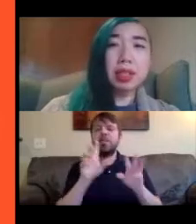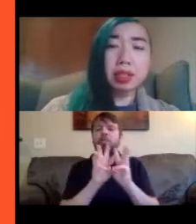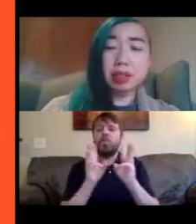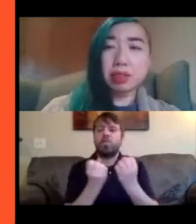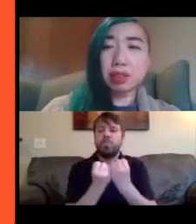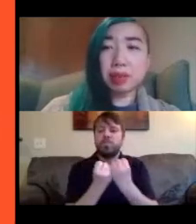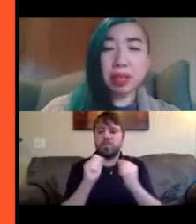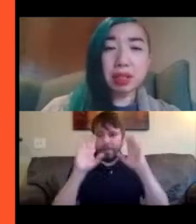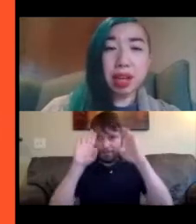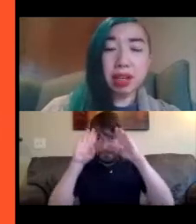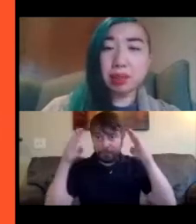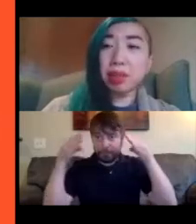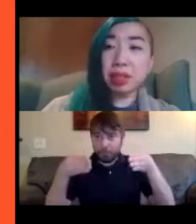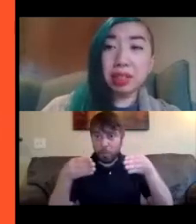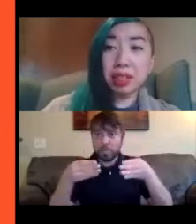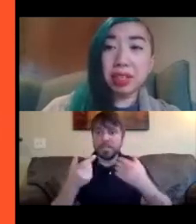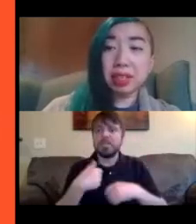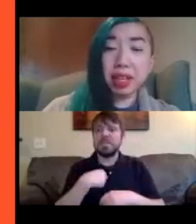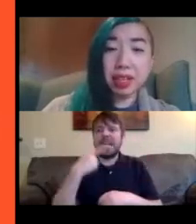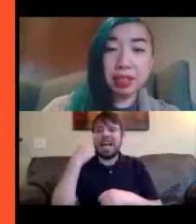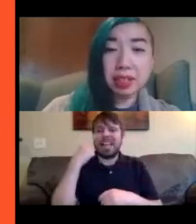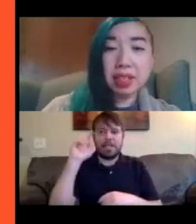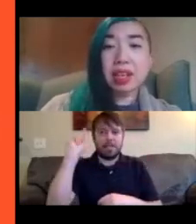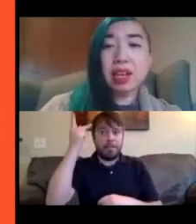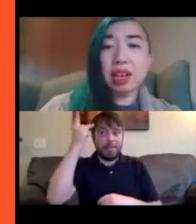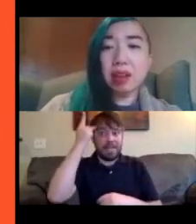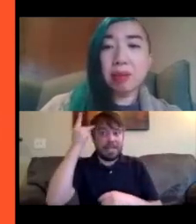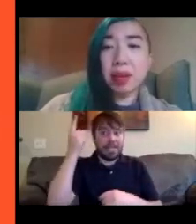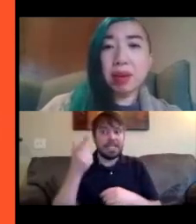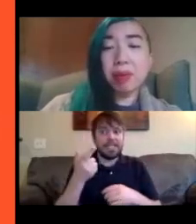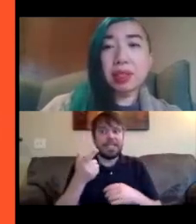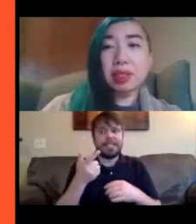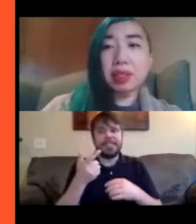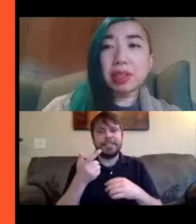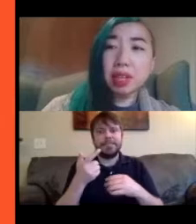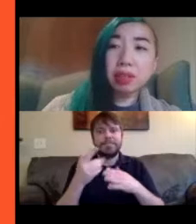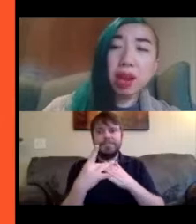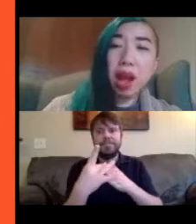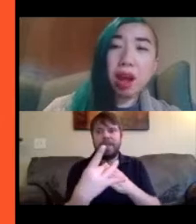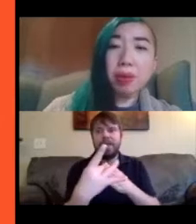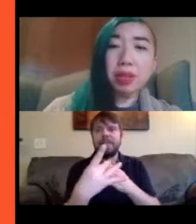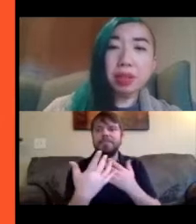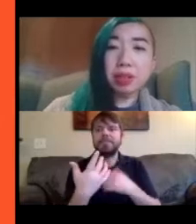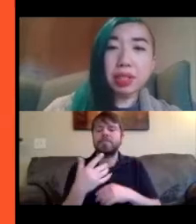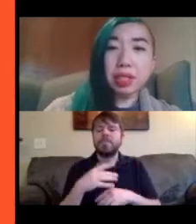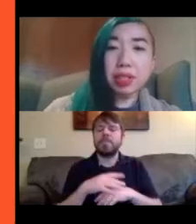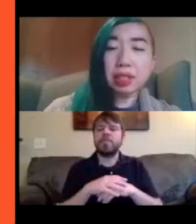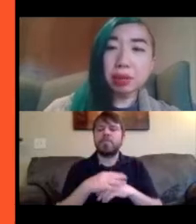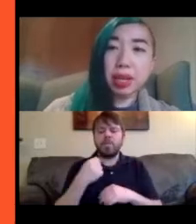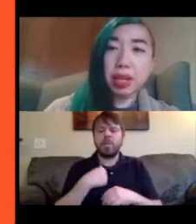is something that is politically laden, and I want us to think through how we could use it as a way